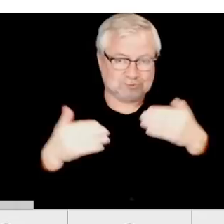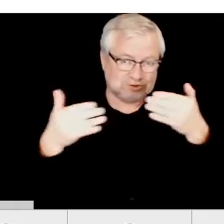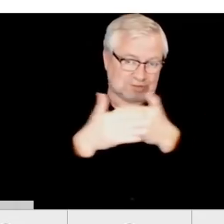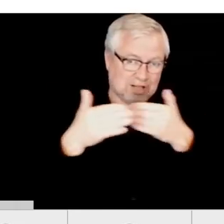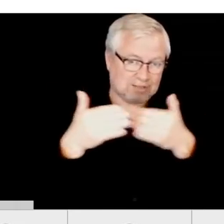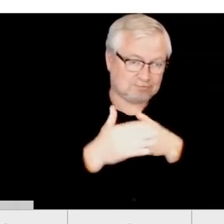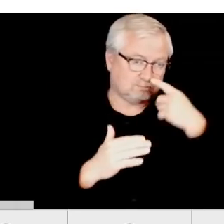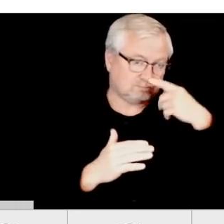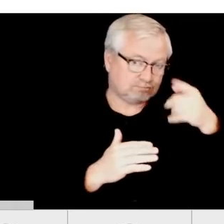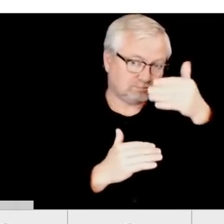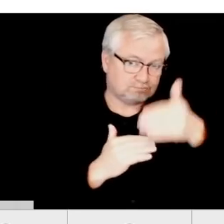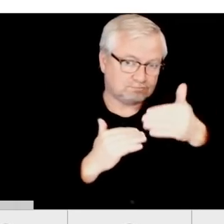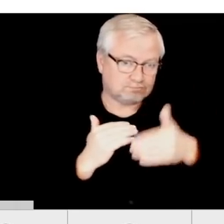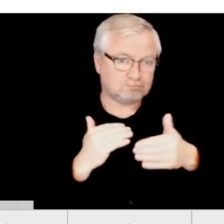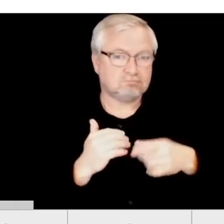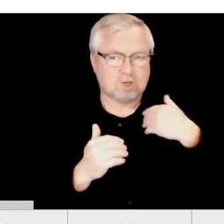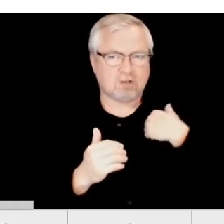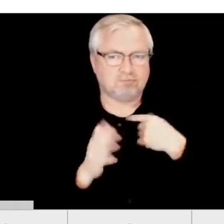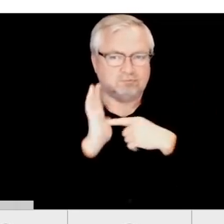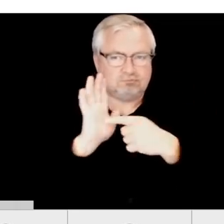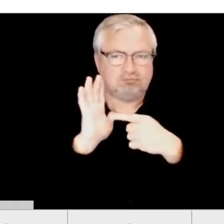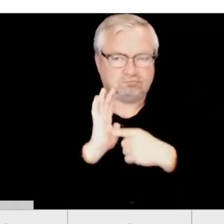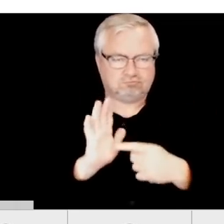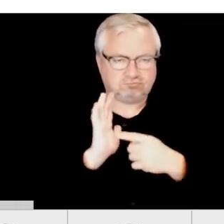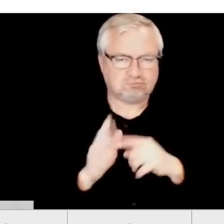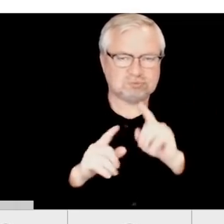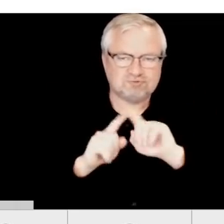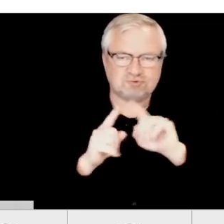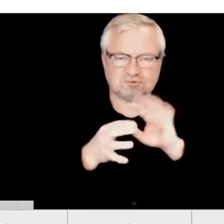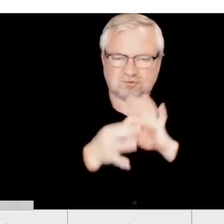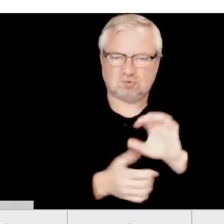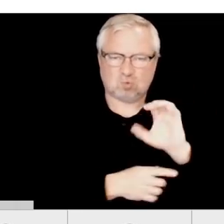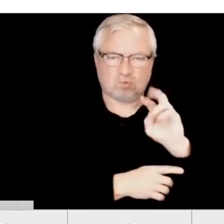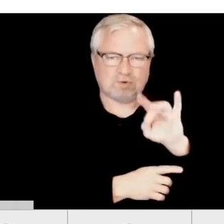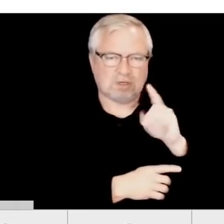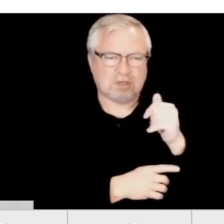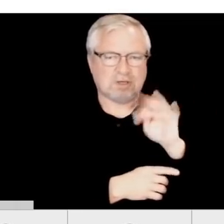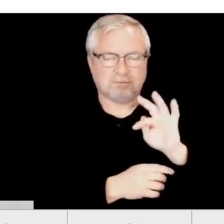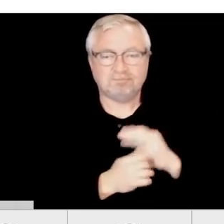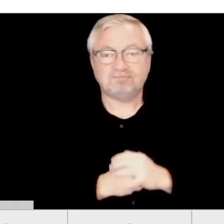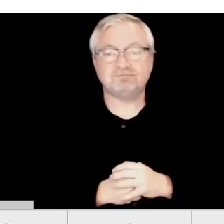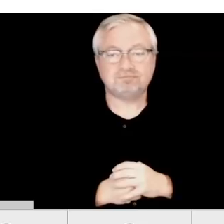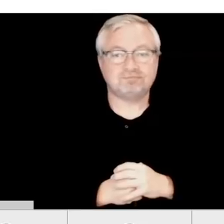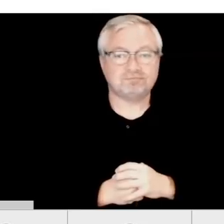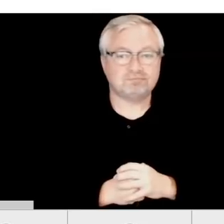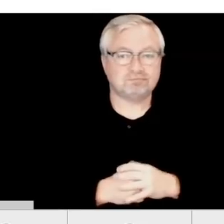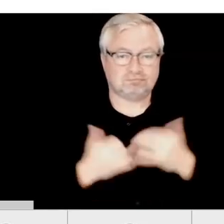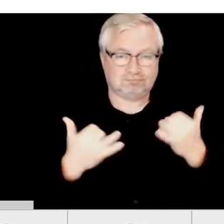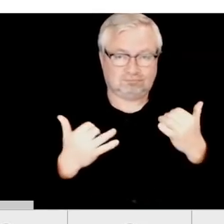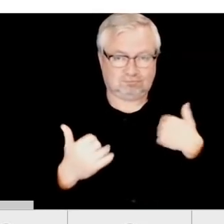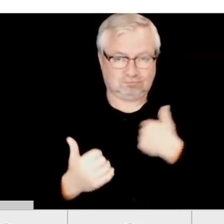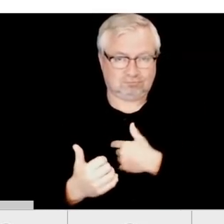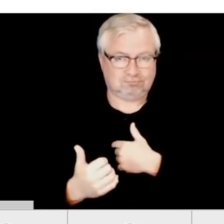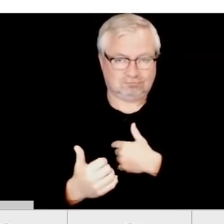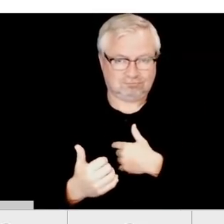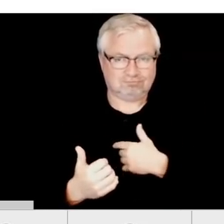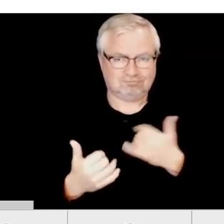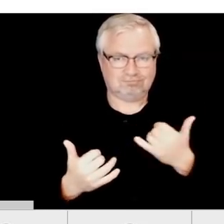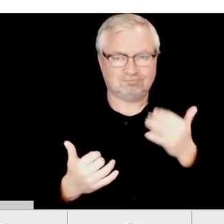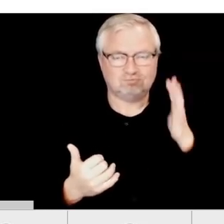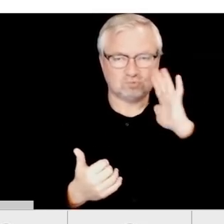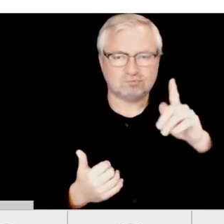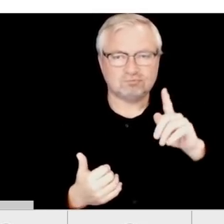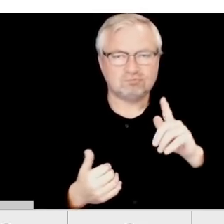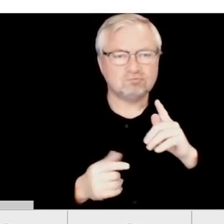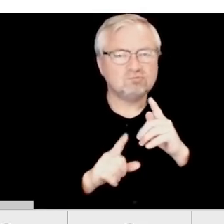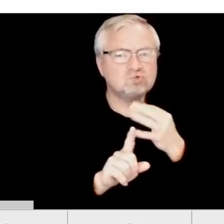that will also live online we have posted or at least will post very soon